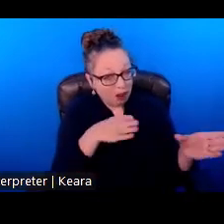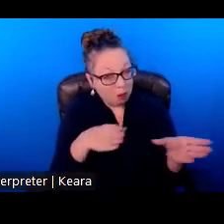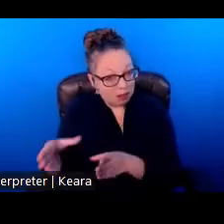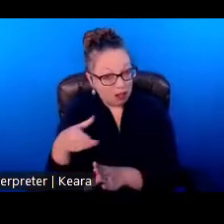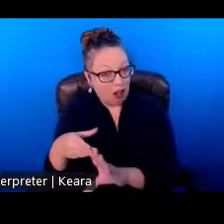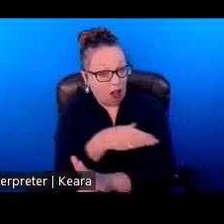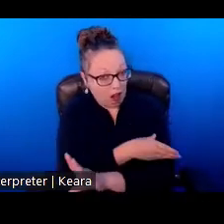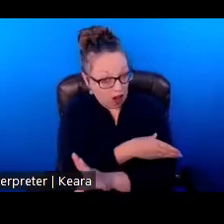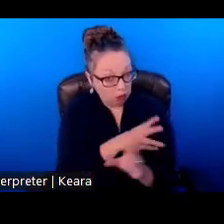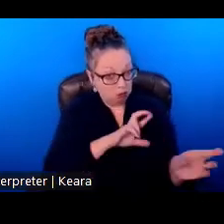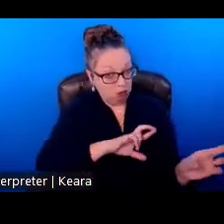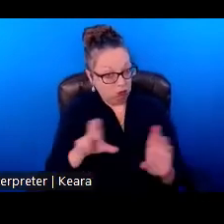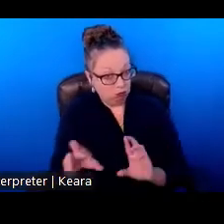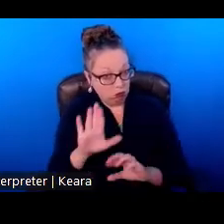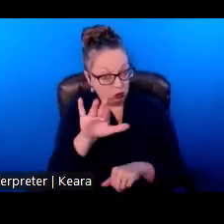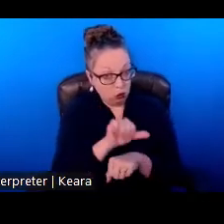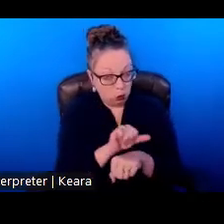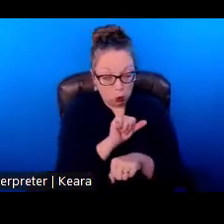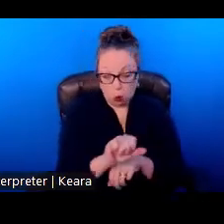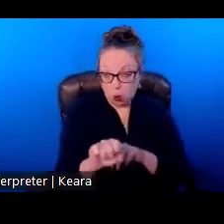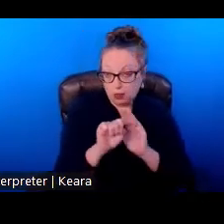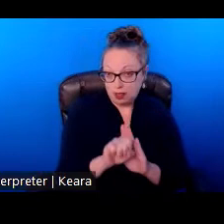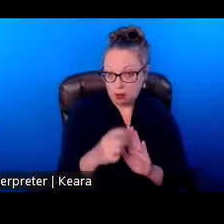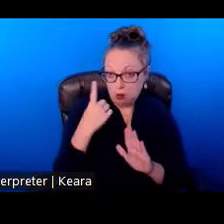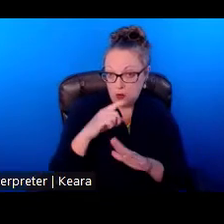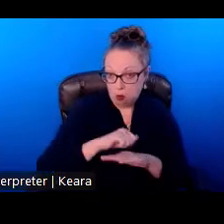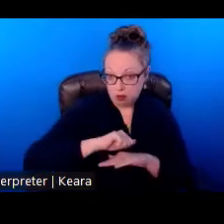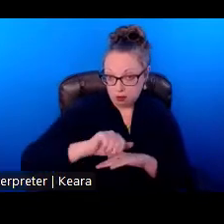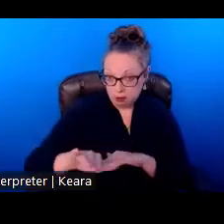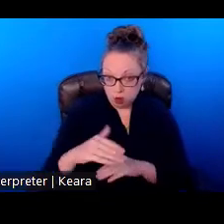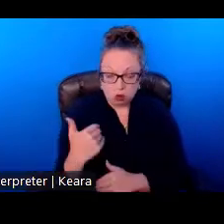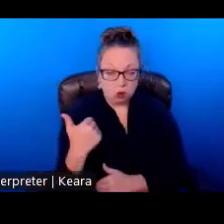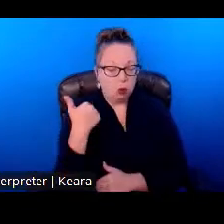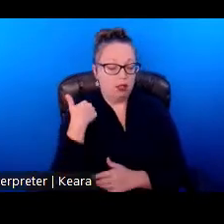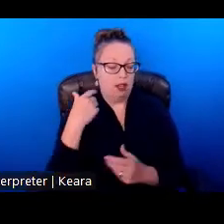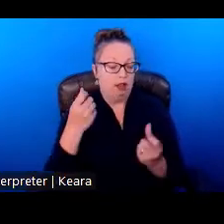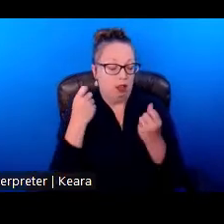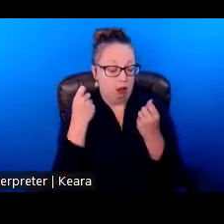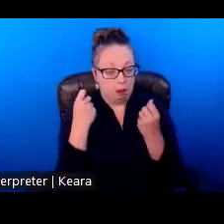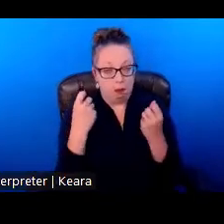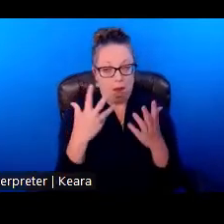samples for submission. We also have an extensive Work Sample Preparation Guide available on